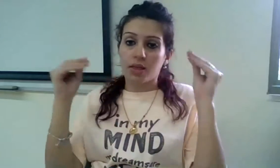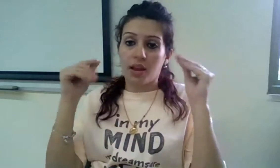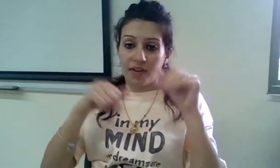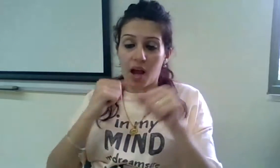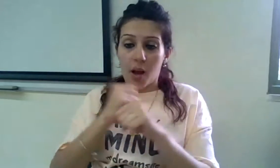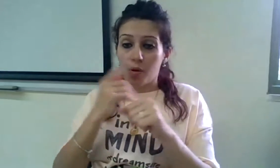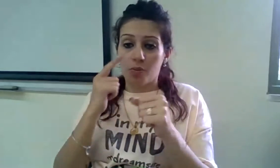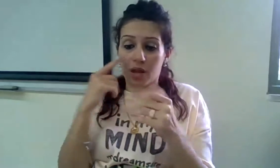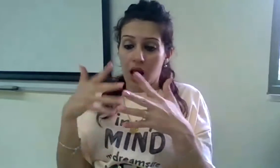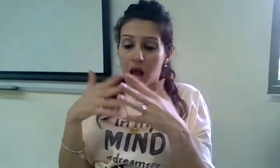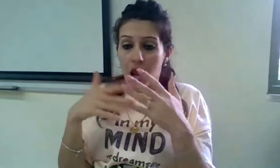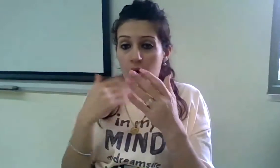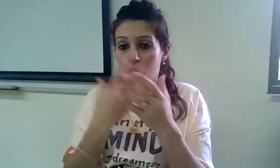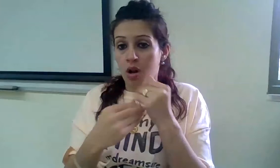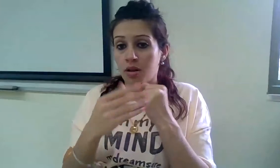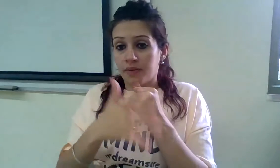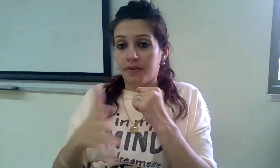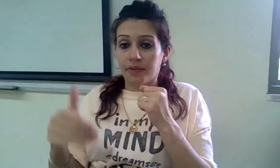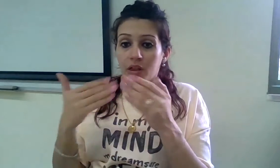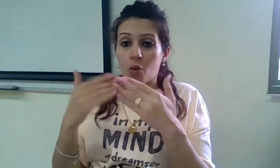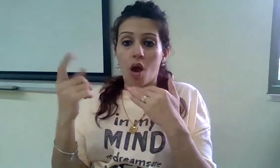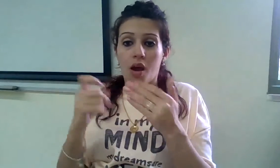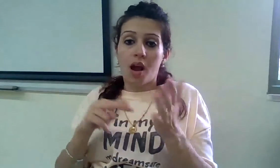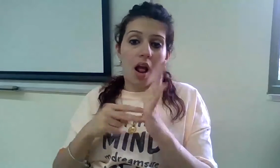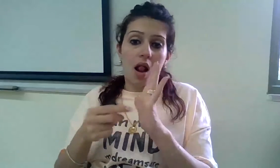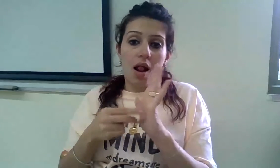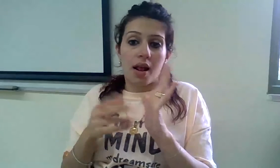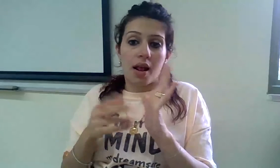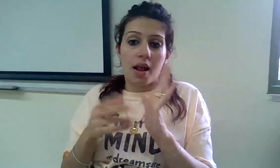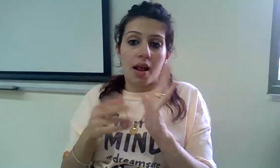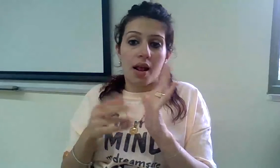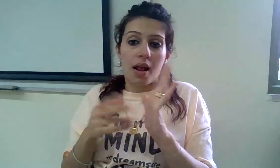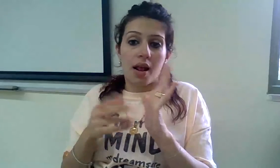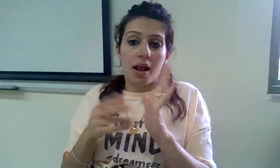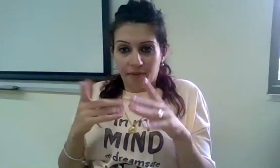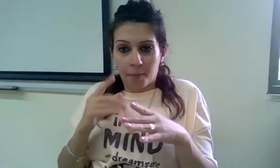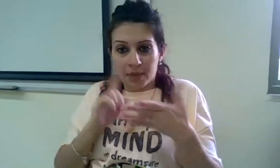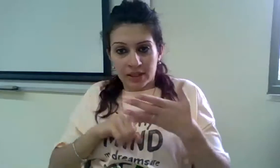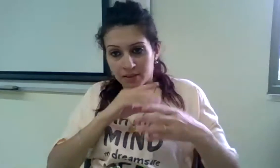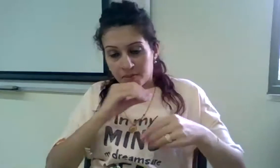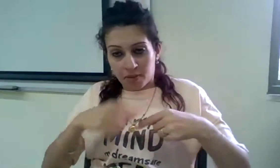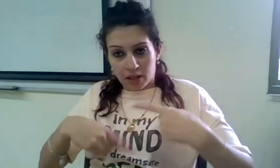introducing of parents as kind of assistant teachers in the classroom.